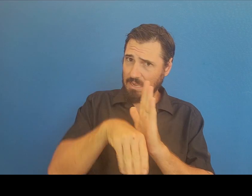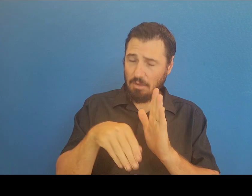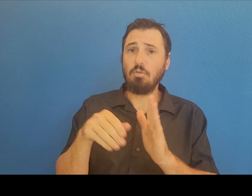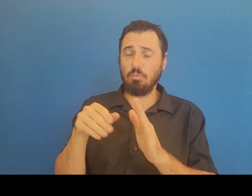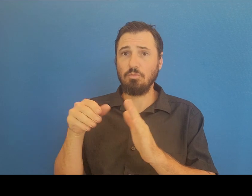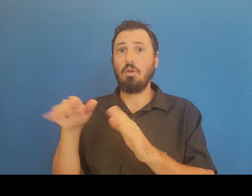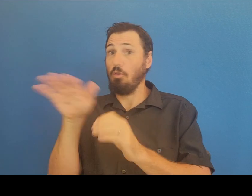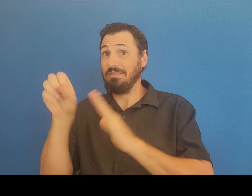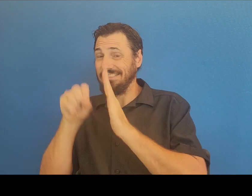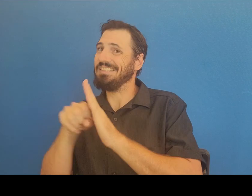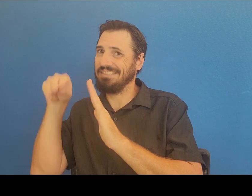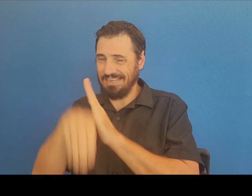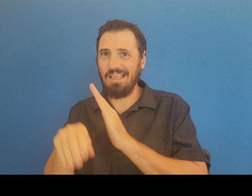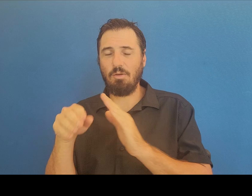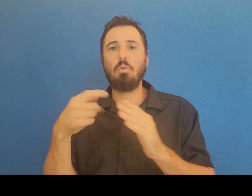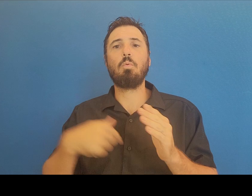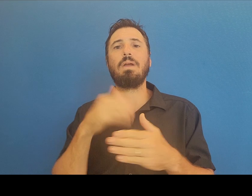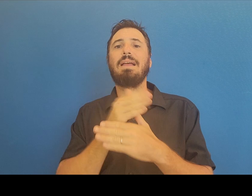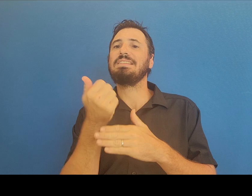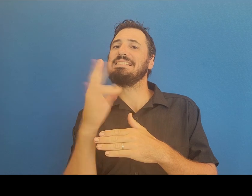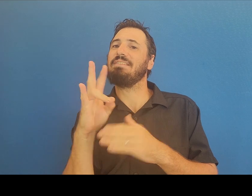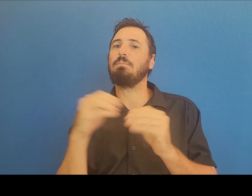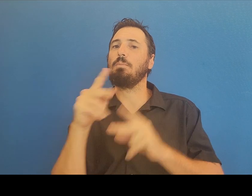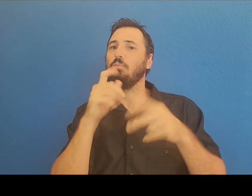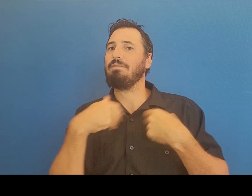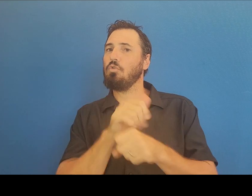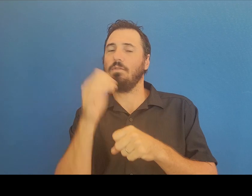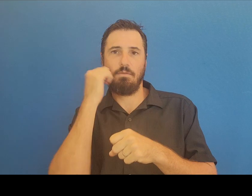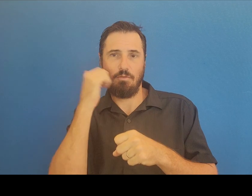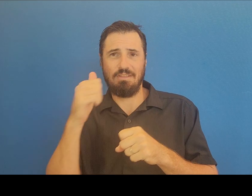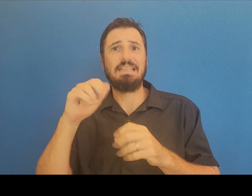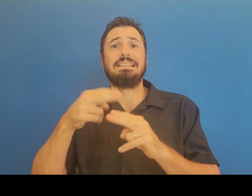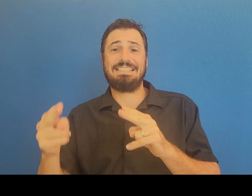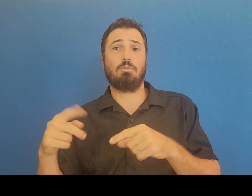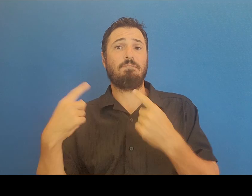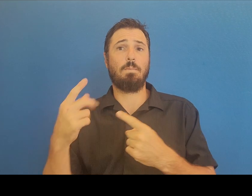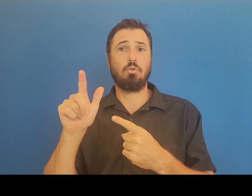Kaua‘i’s seven-day average is at 17 cases a day, down from 23 cases last week.